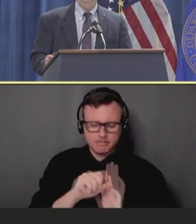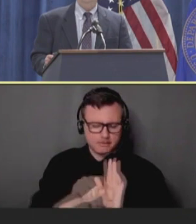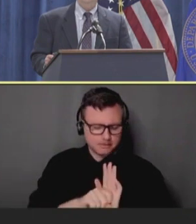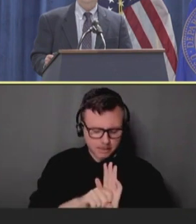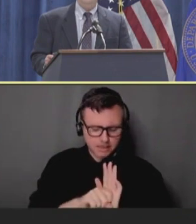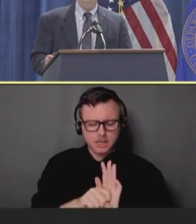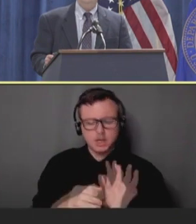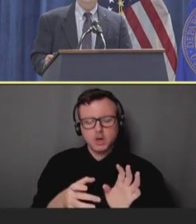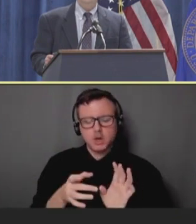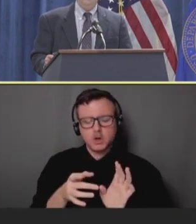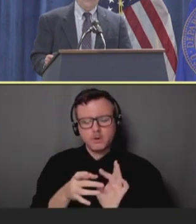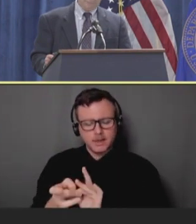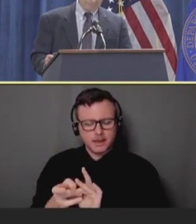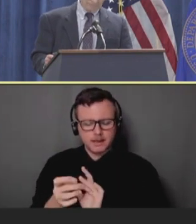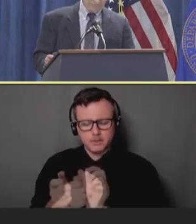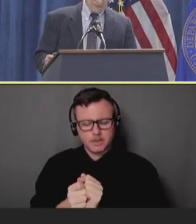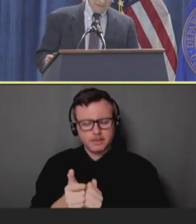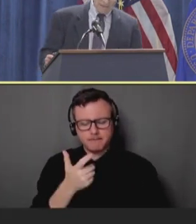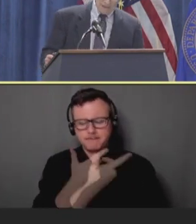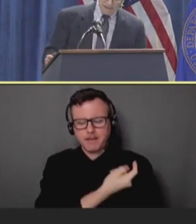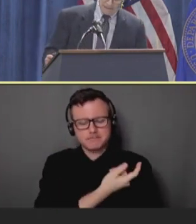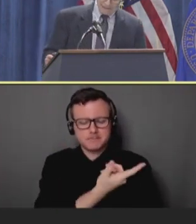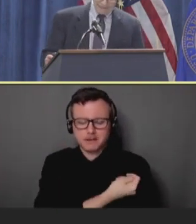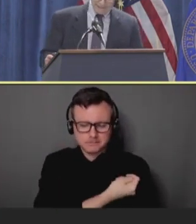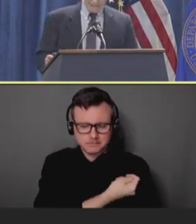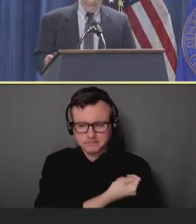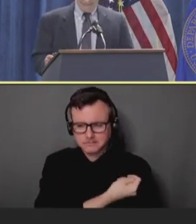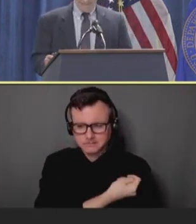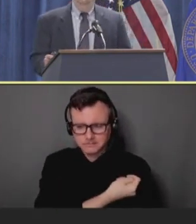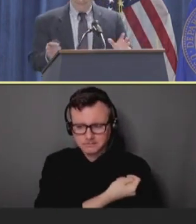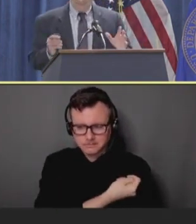to vaccines.